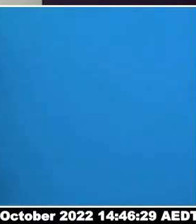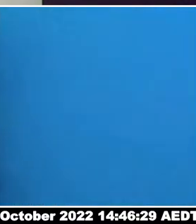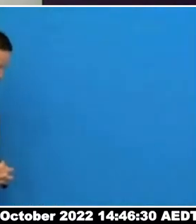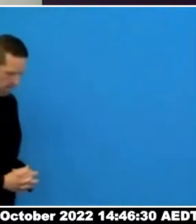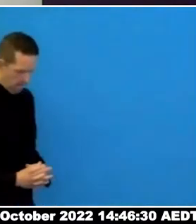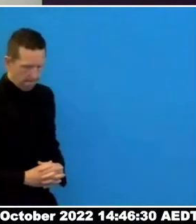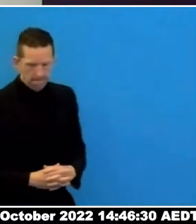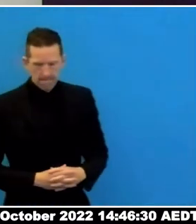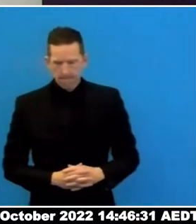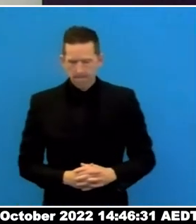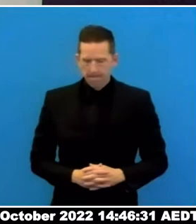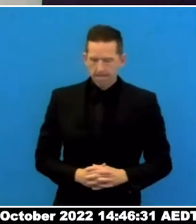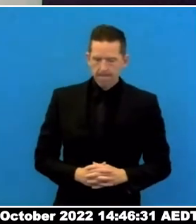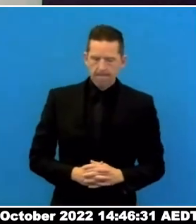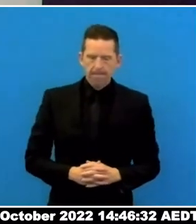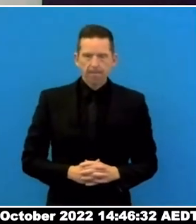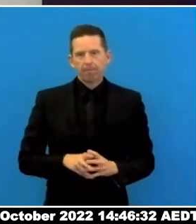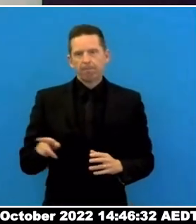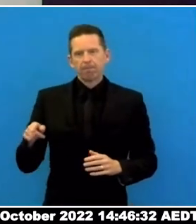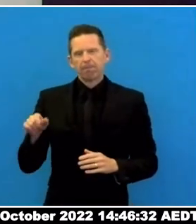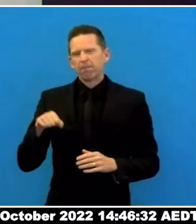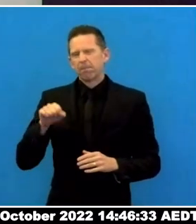I think so, yes. Thank you.